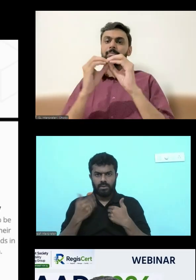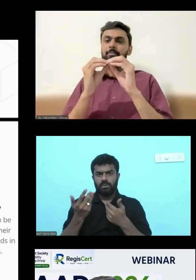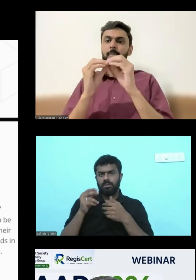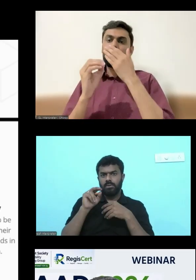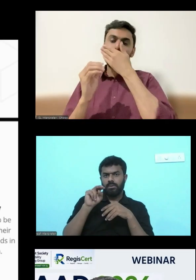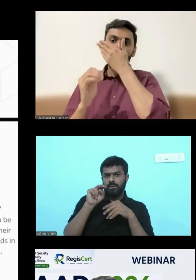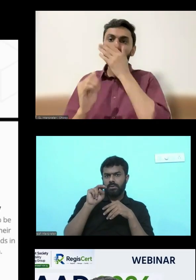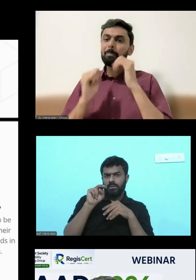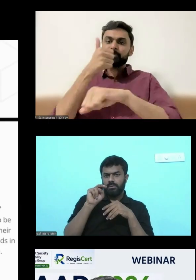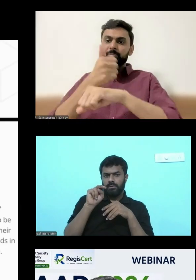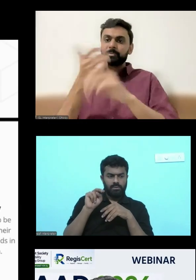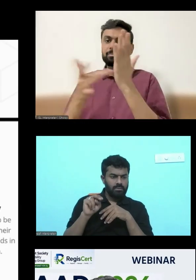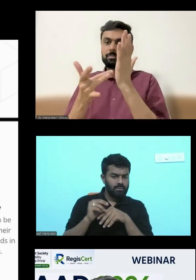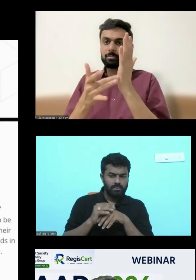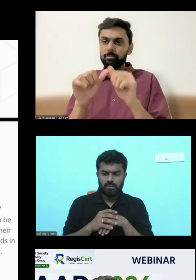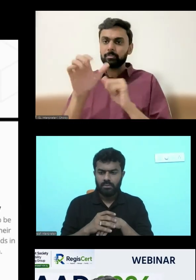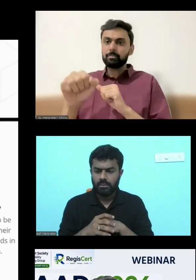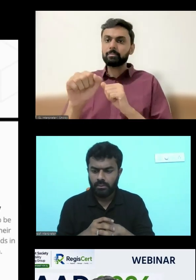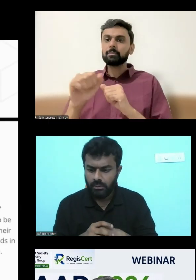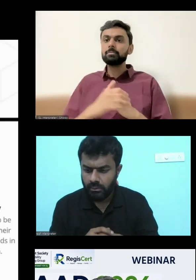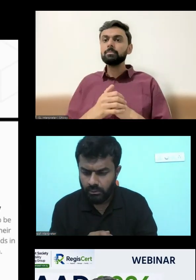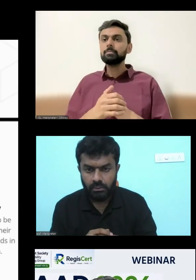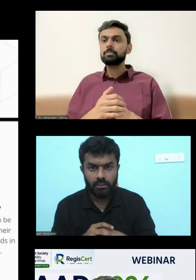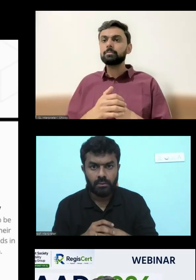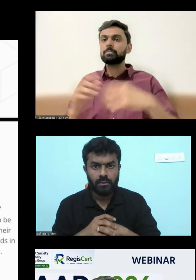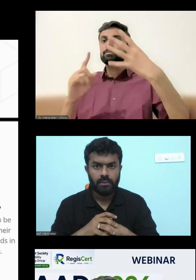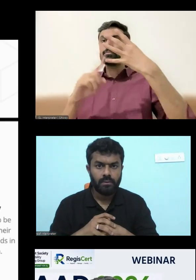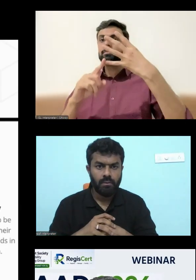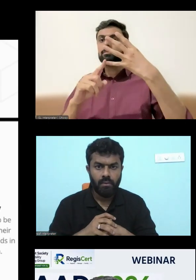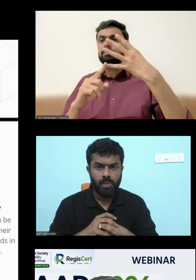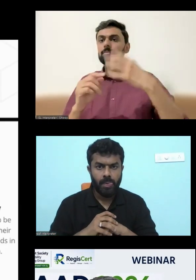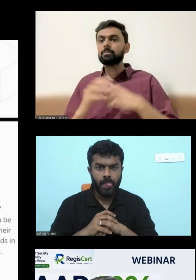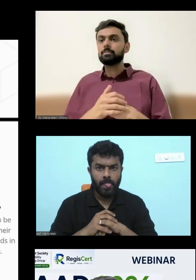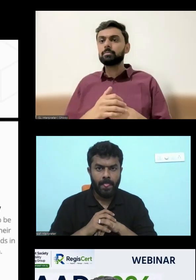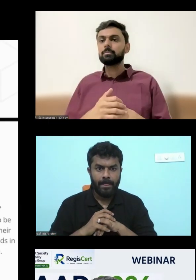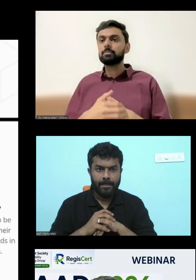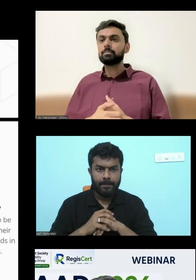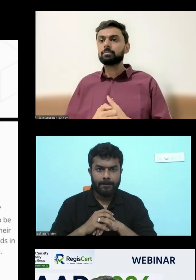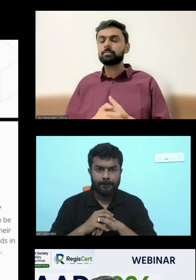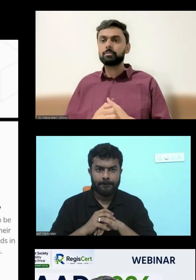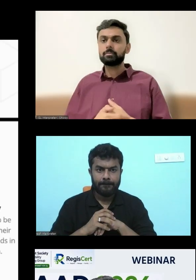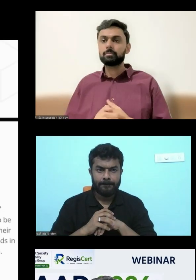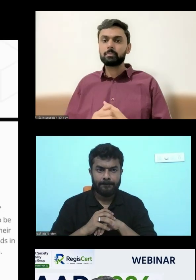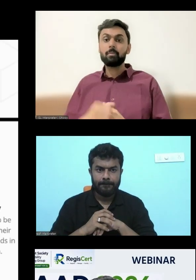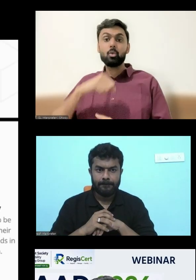Assessment repair and teaser support. And there is a youth advocacy going on.